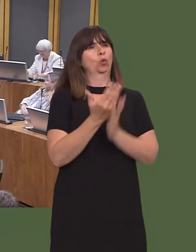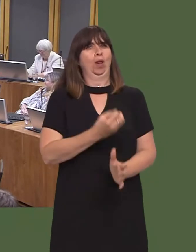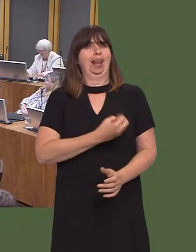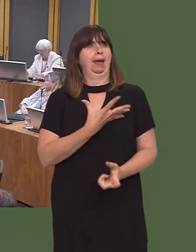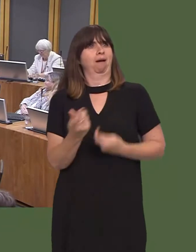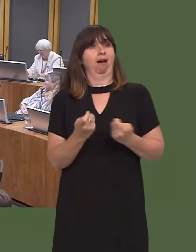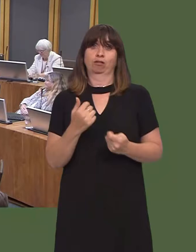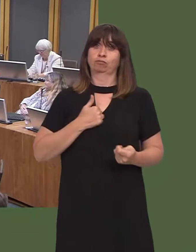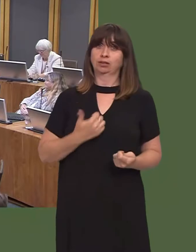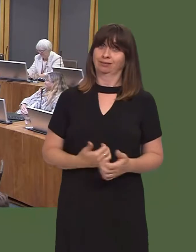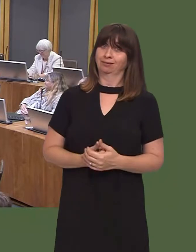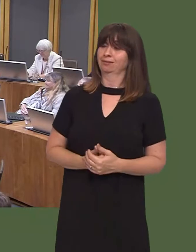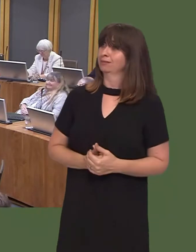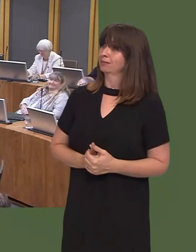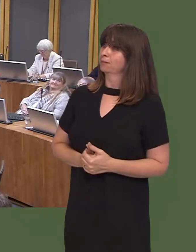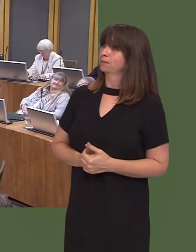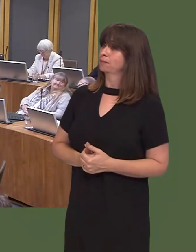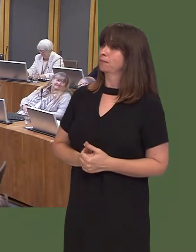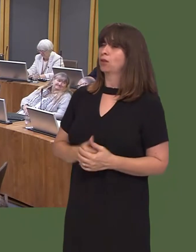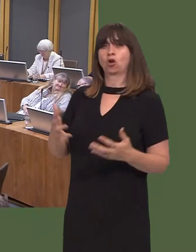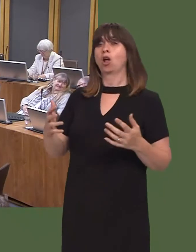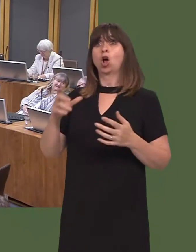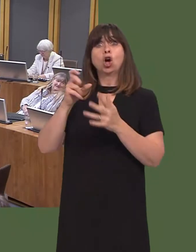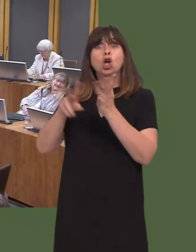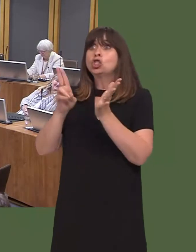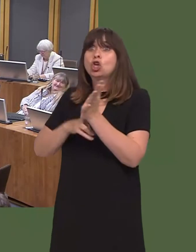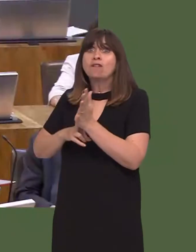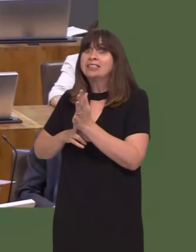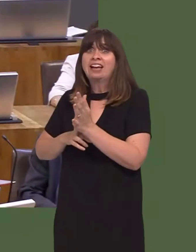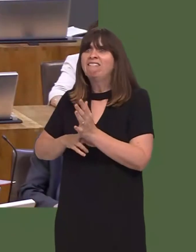in Welsh Labour hands? Carwyn Jones: The Conservative benches didnít